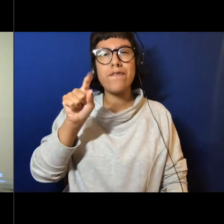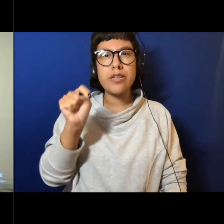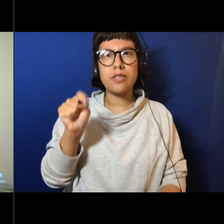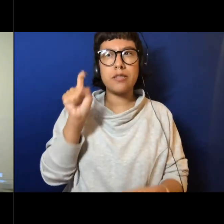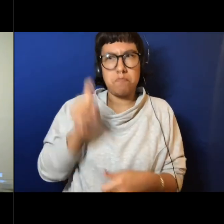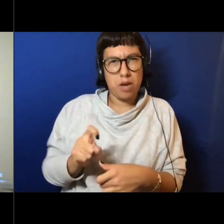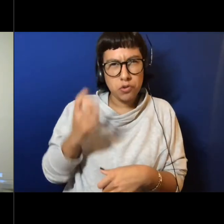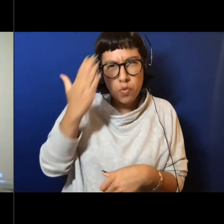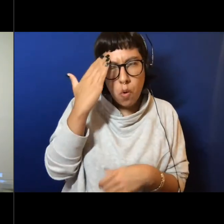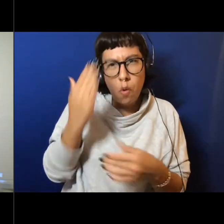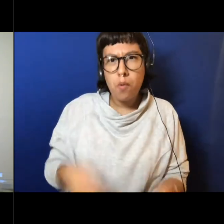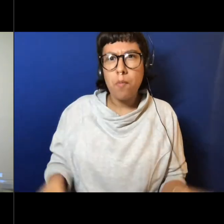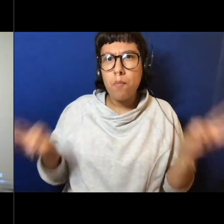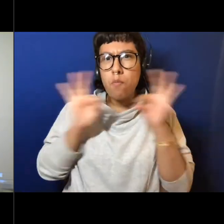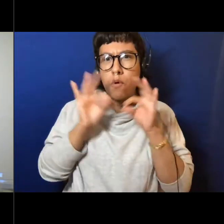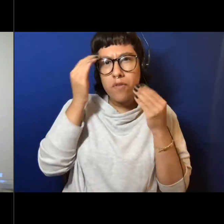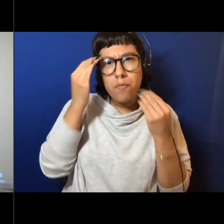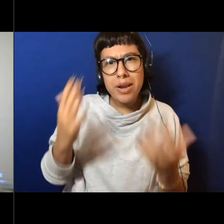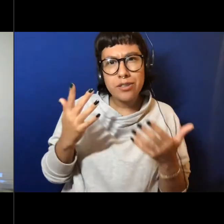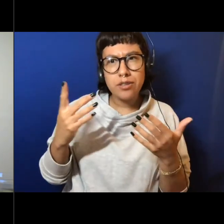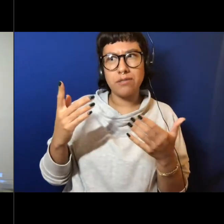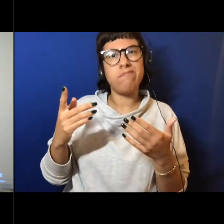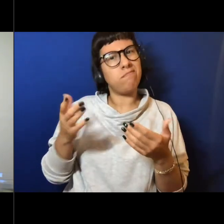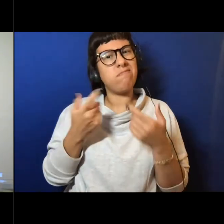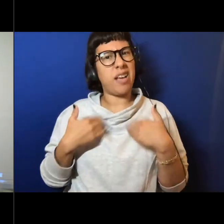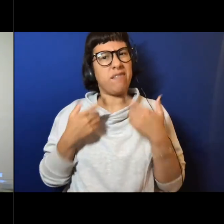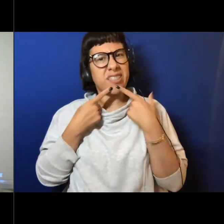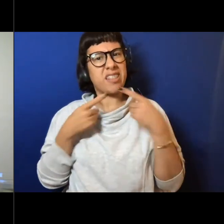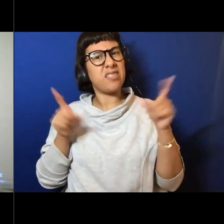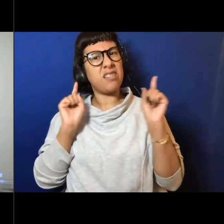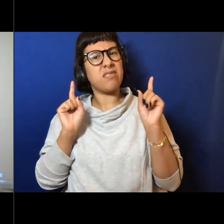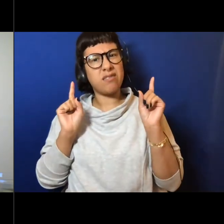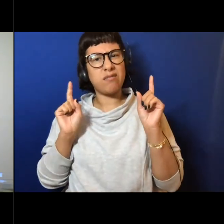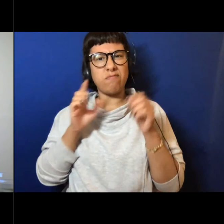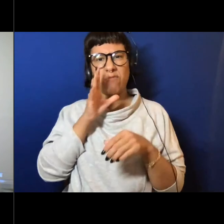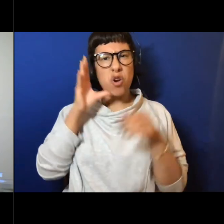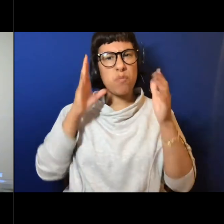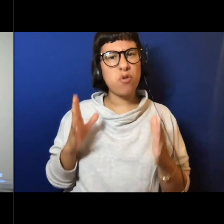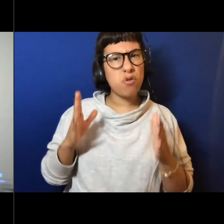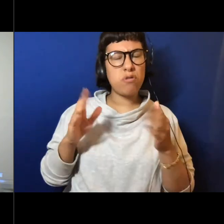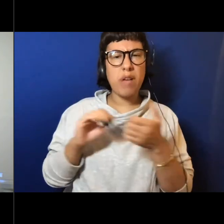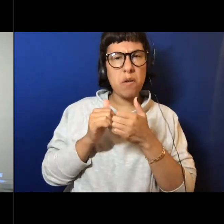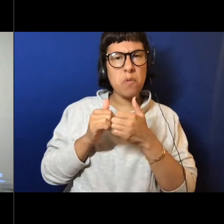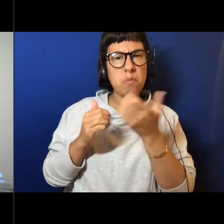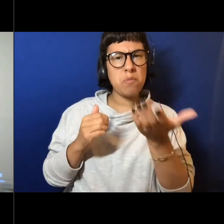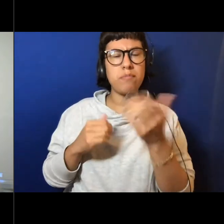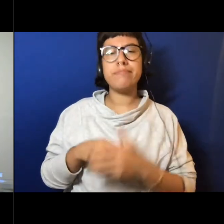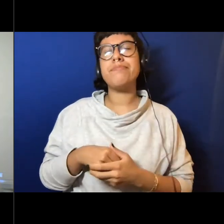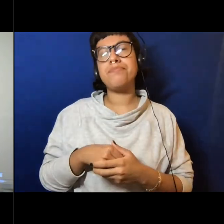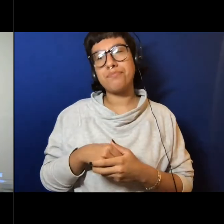What sorts of information would you need to know to be a successful oyster grower? So let's see.